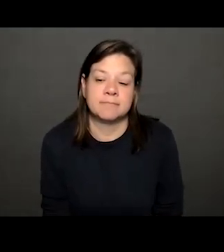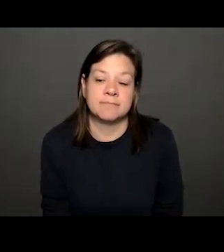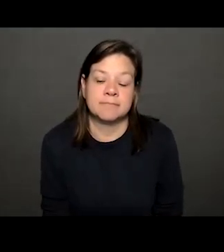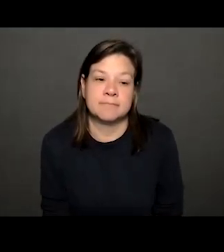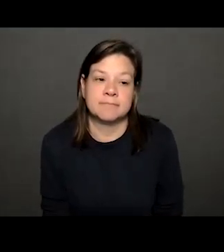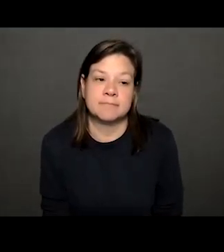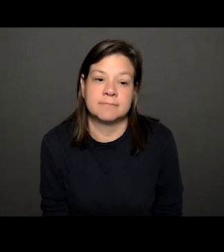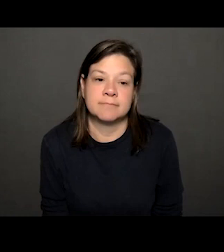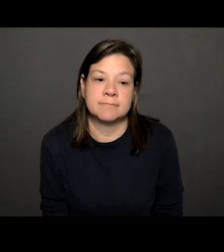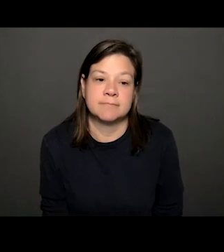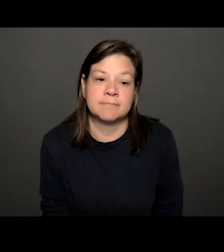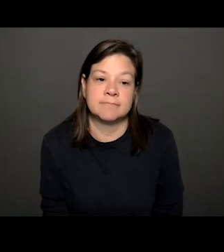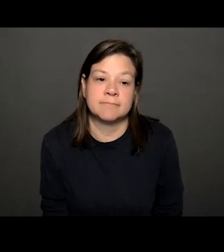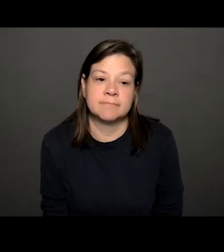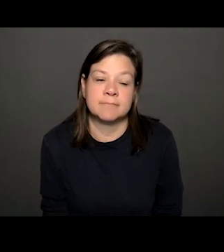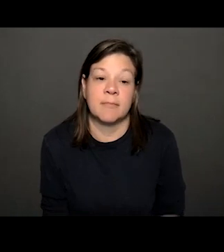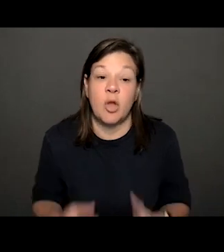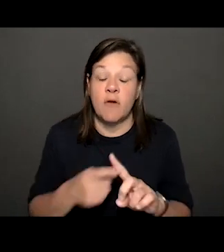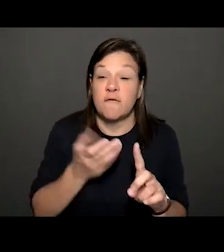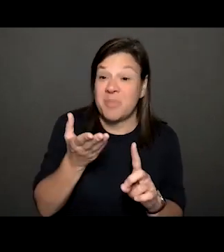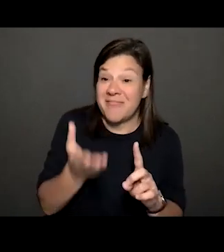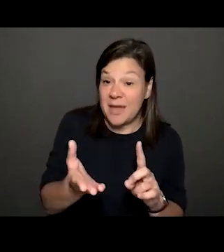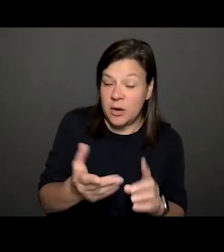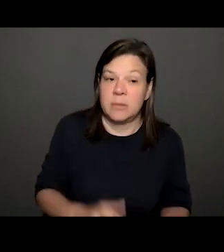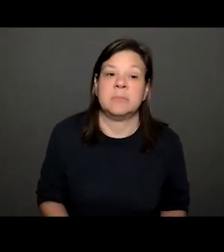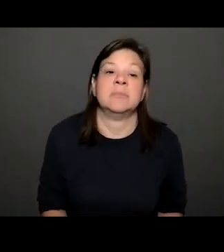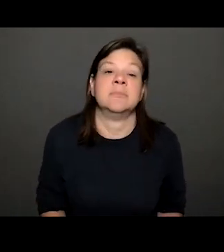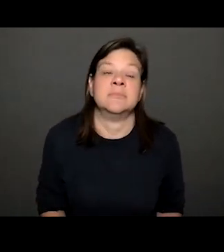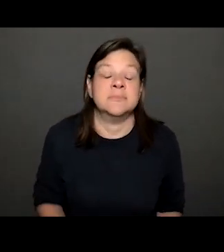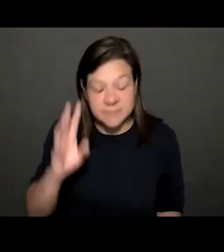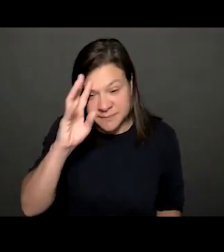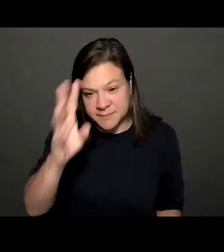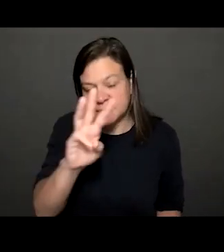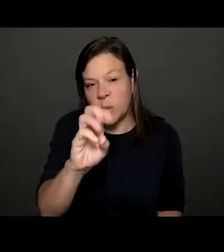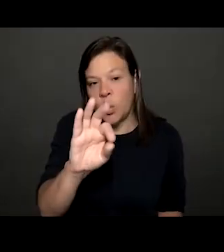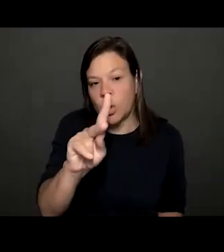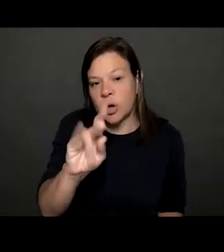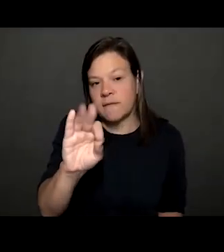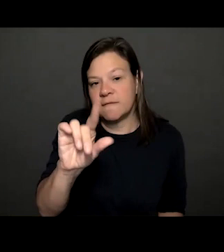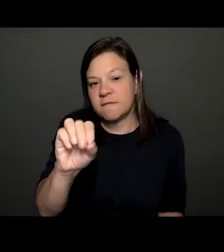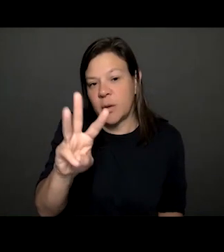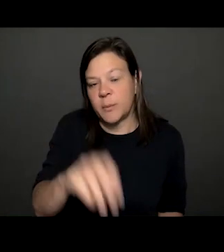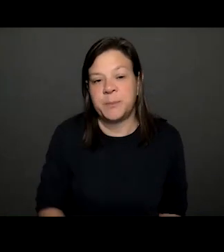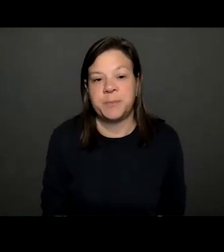THIS WORKFLOW IS GOING TO DO THE WORK OF CREATING THAT ASSOCIATION.